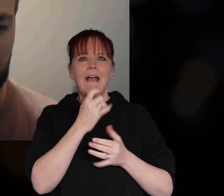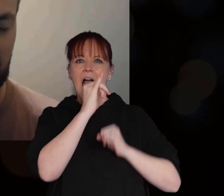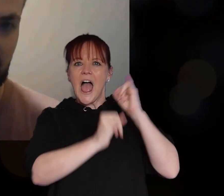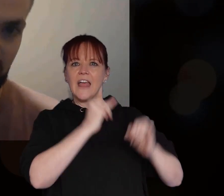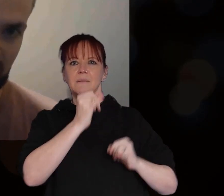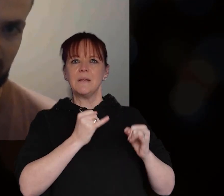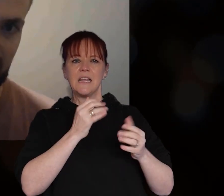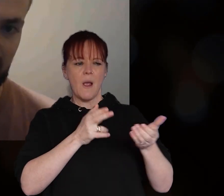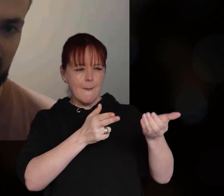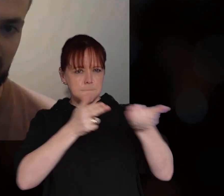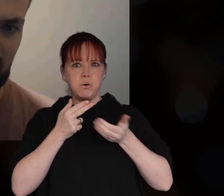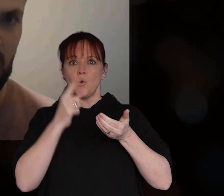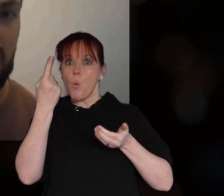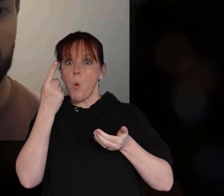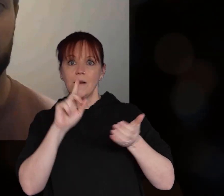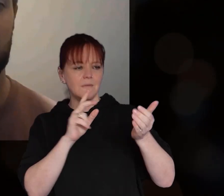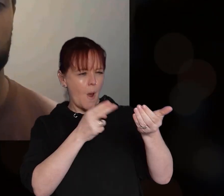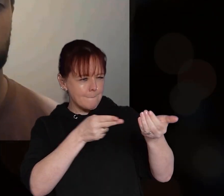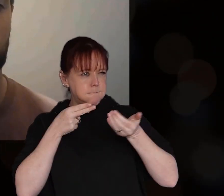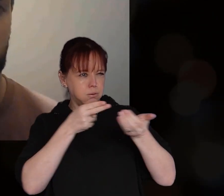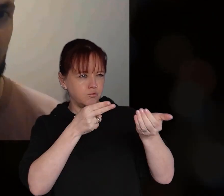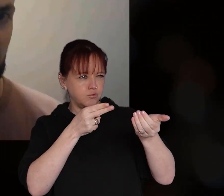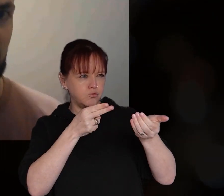by giving the crab a huge gun.